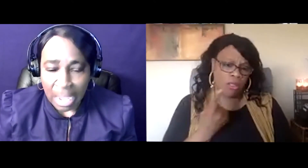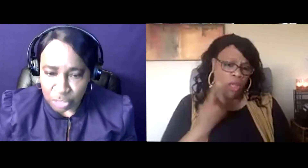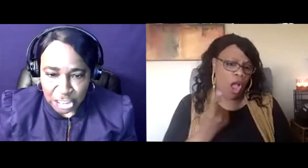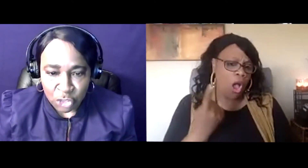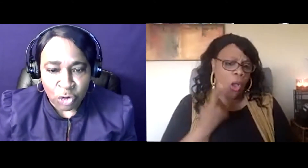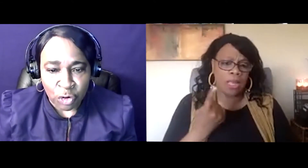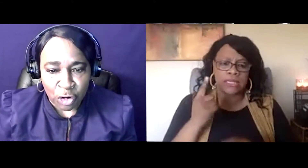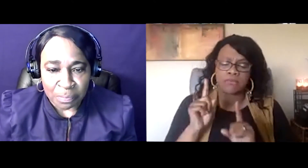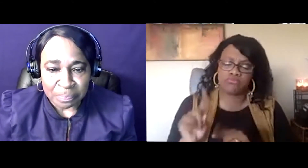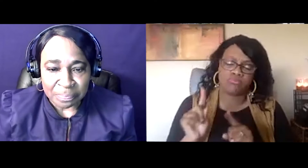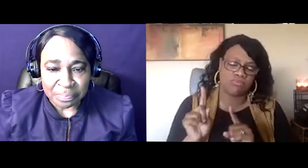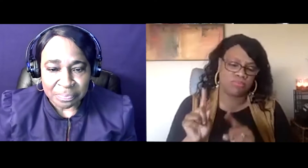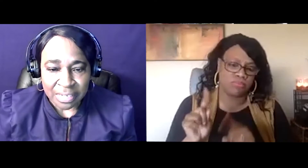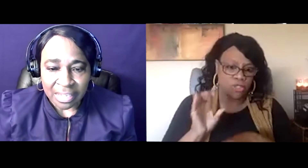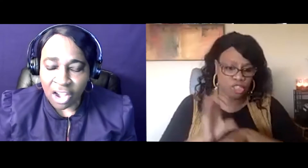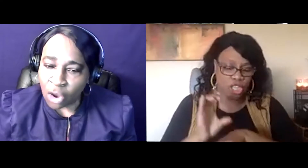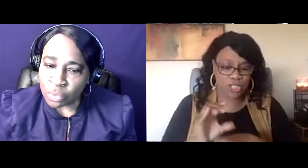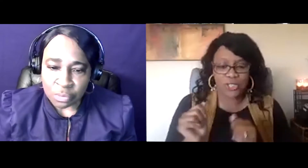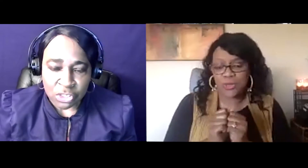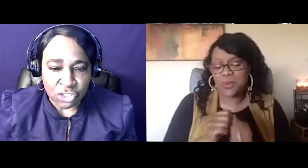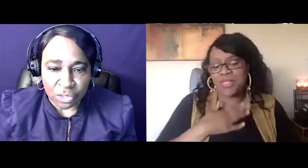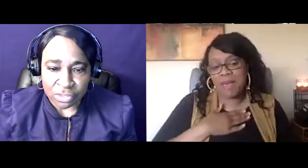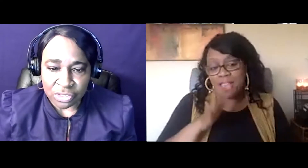I was a little girl. Always went to church